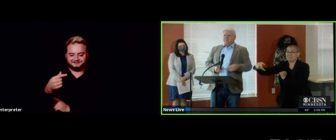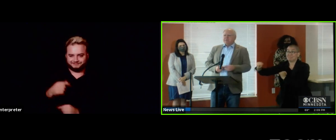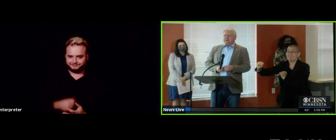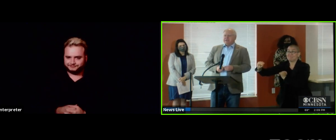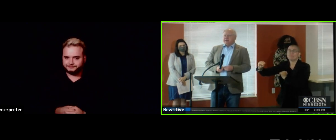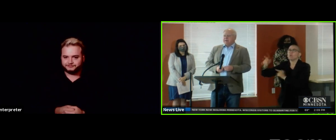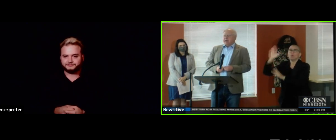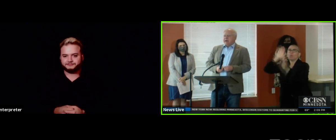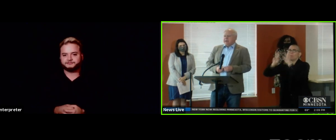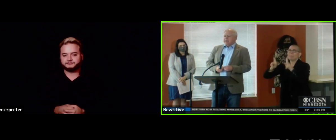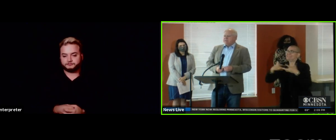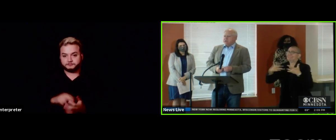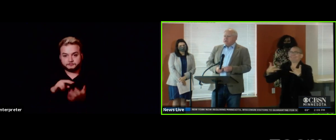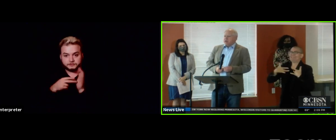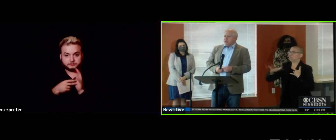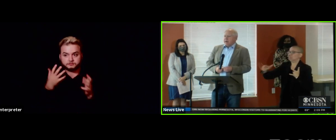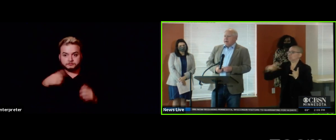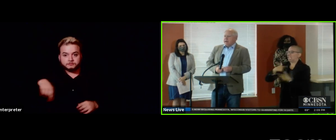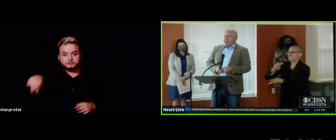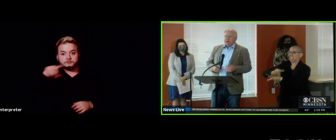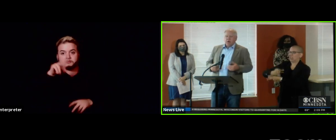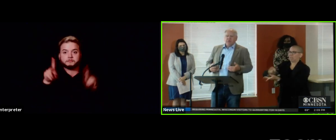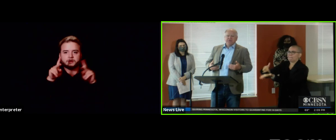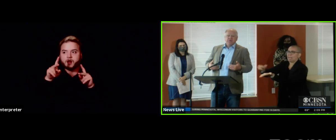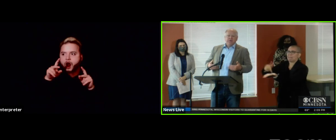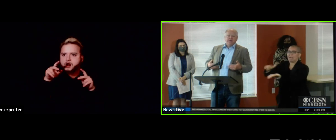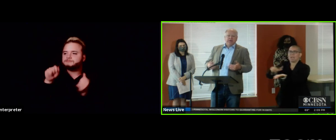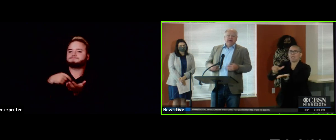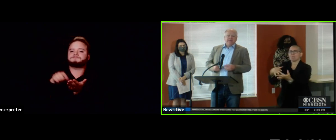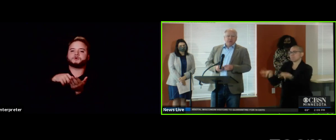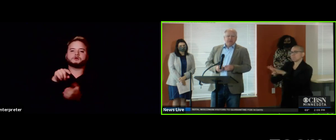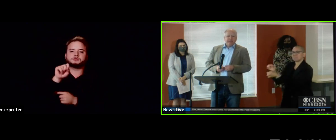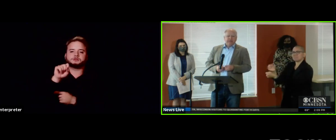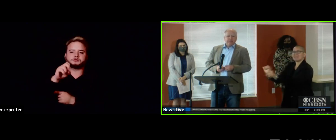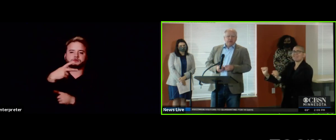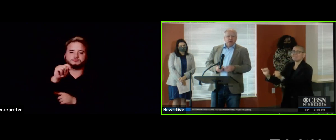sense of security around, that we know that there's going to be a lot of work yet to do